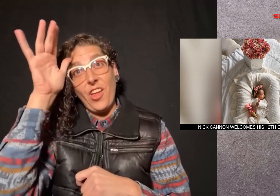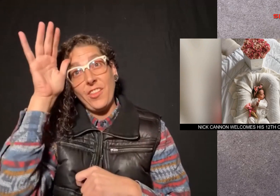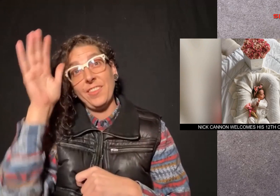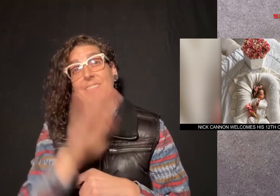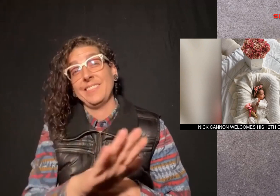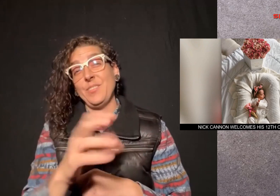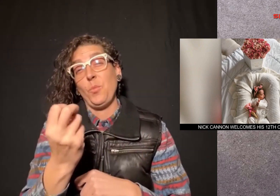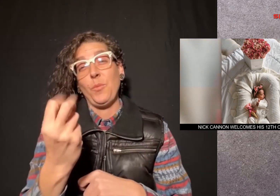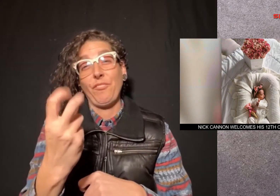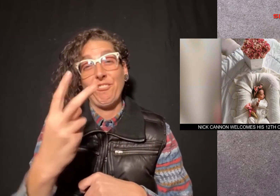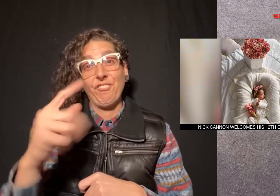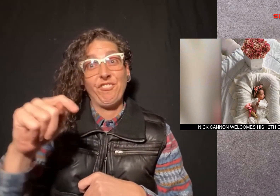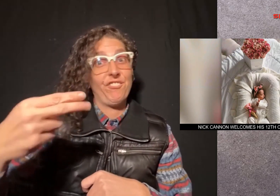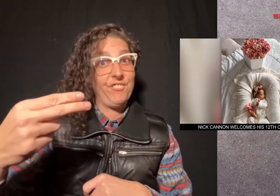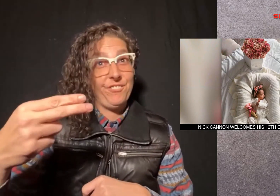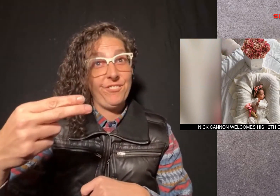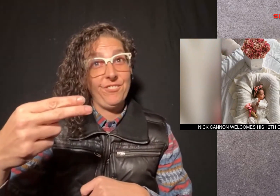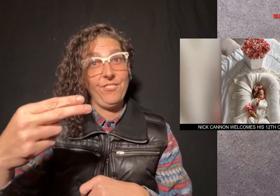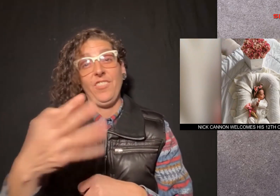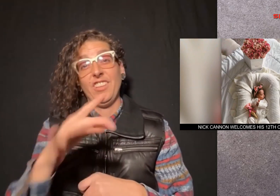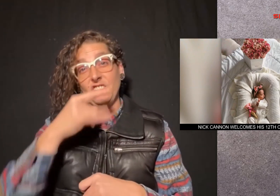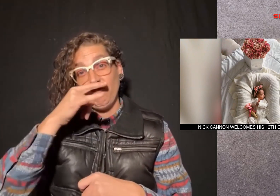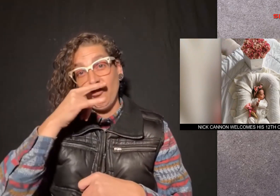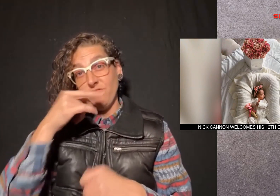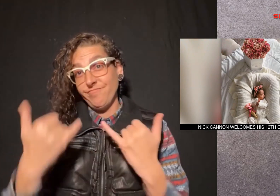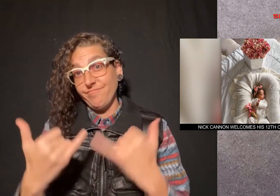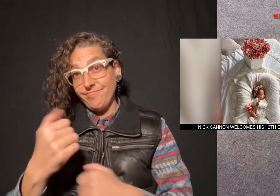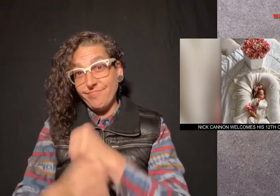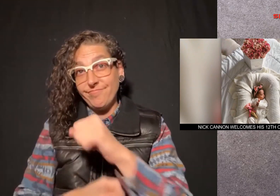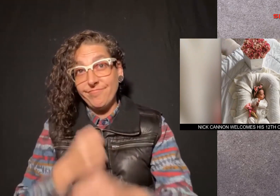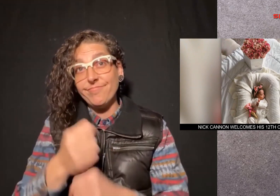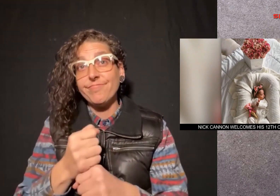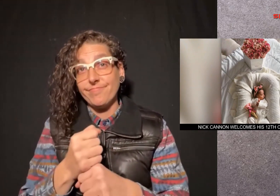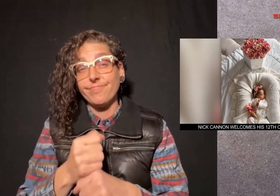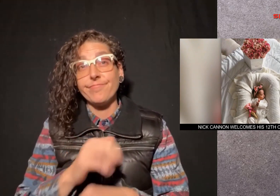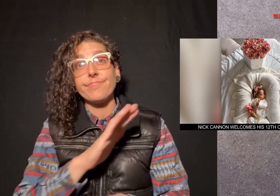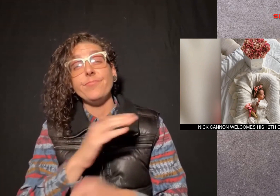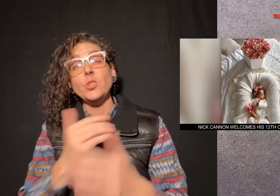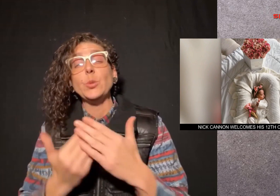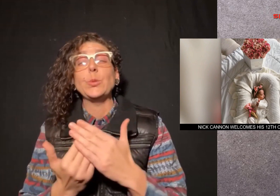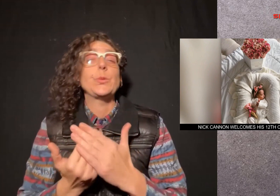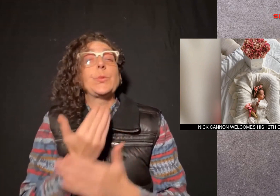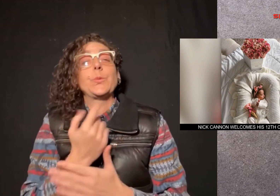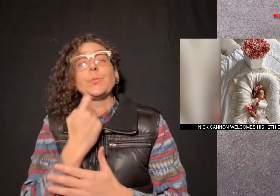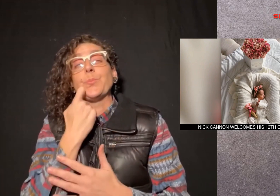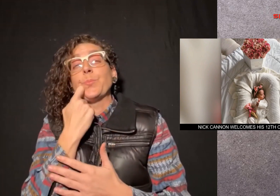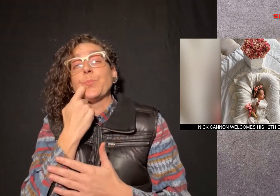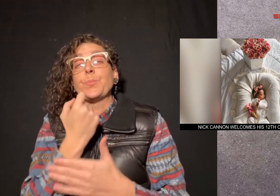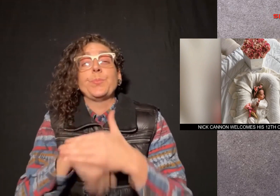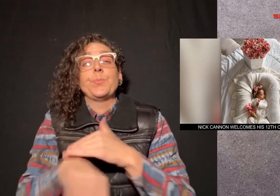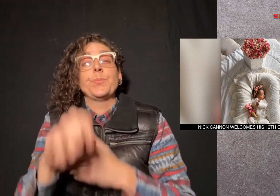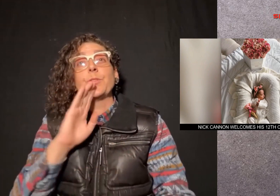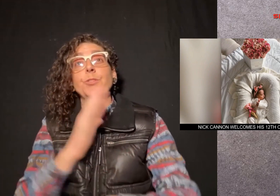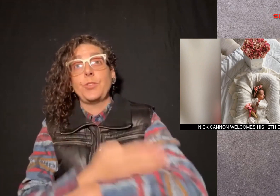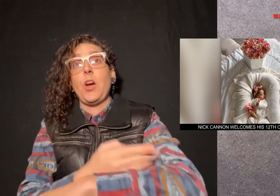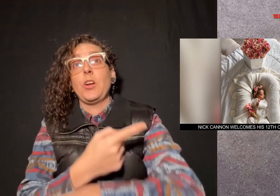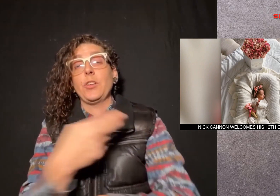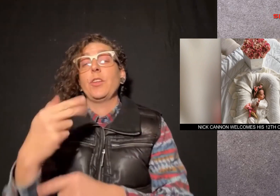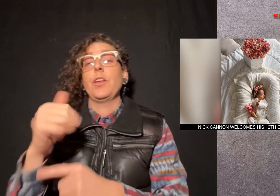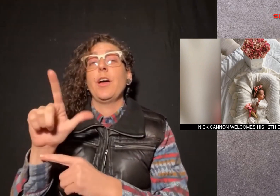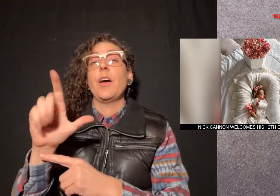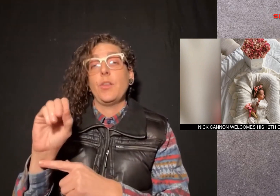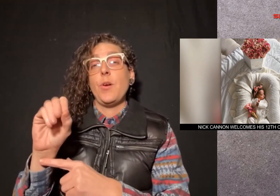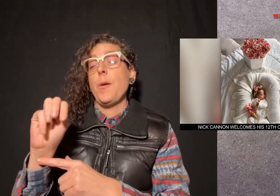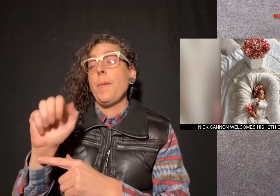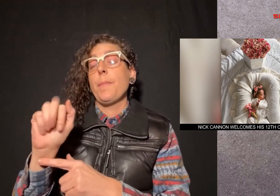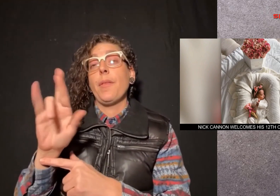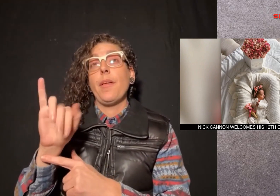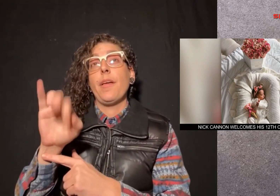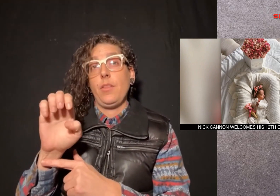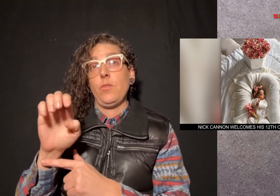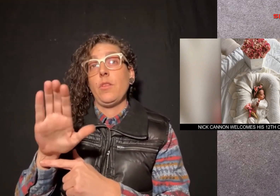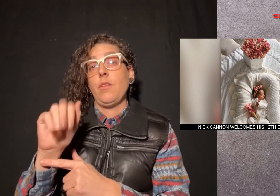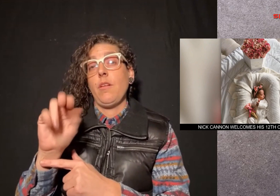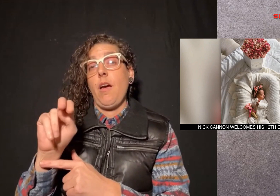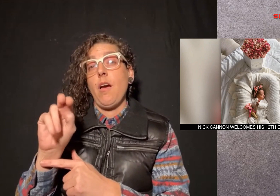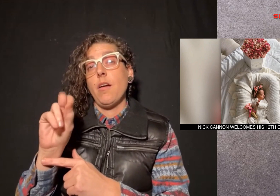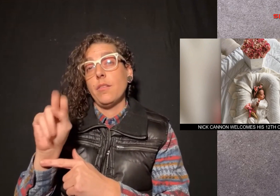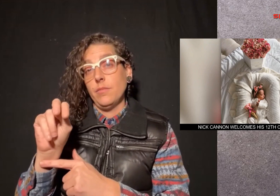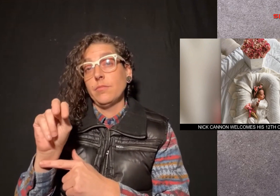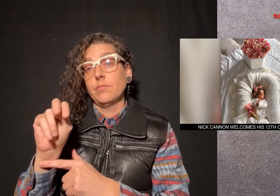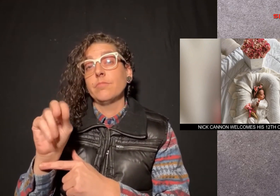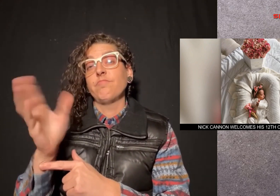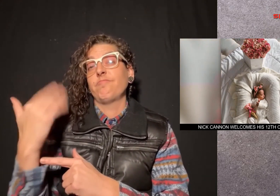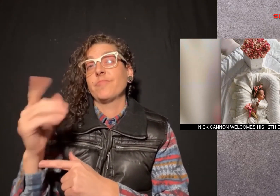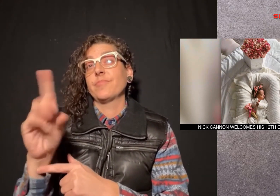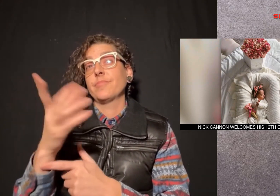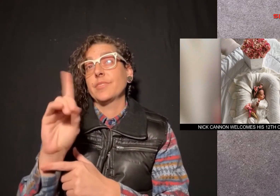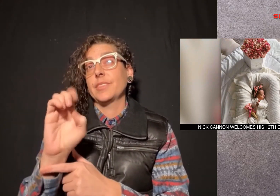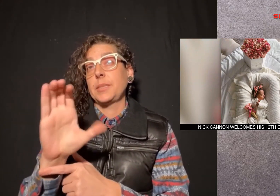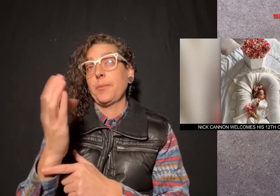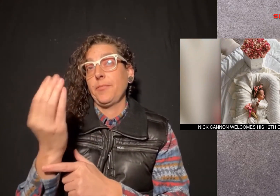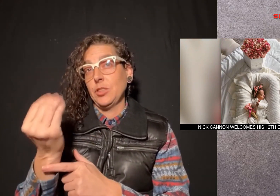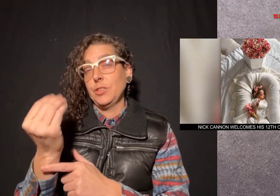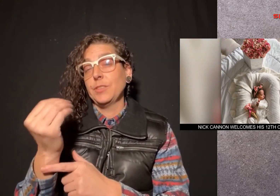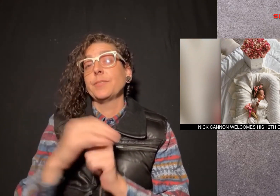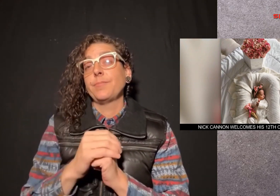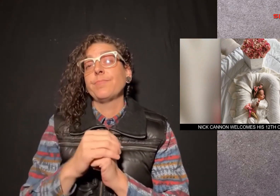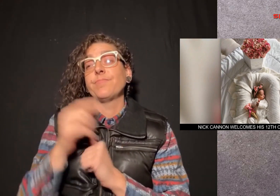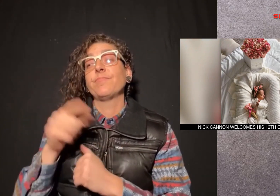his 12th child this year his newest daughter Halo Marie Cannon was born on December 14